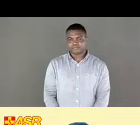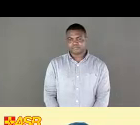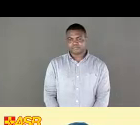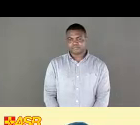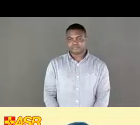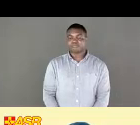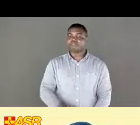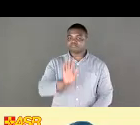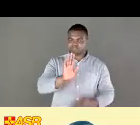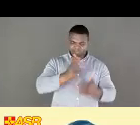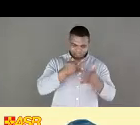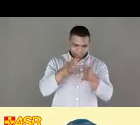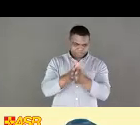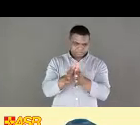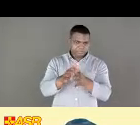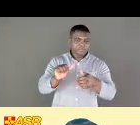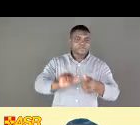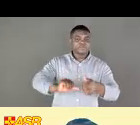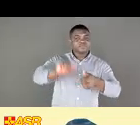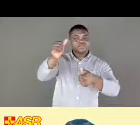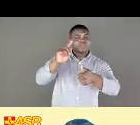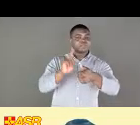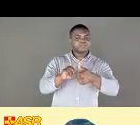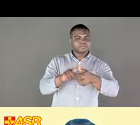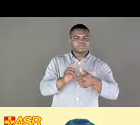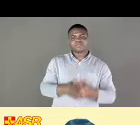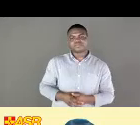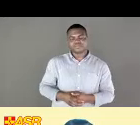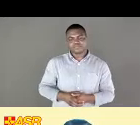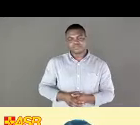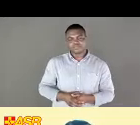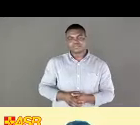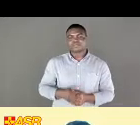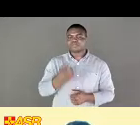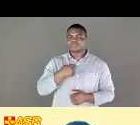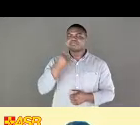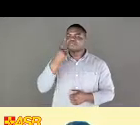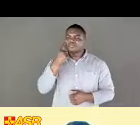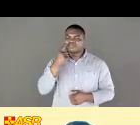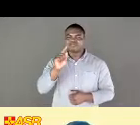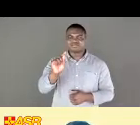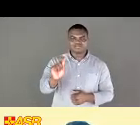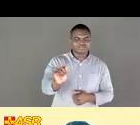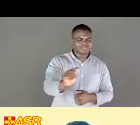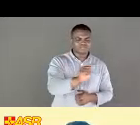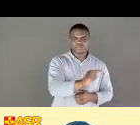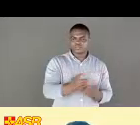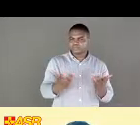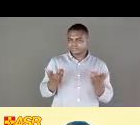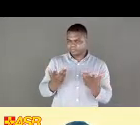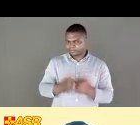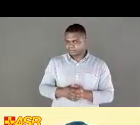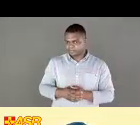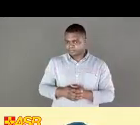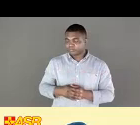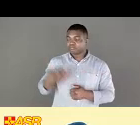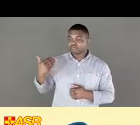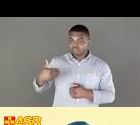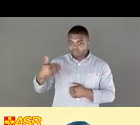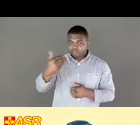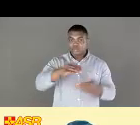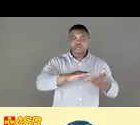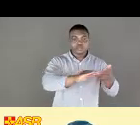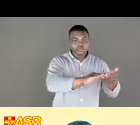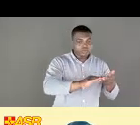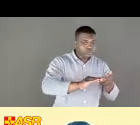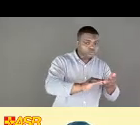is that oftentimes, organizations in this case humanitarian agencies tend to assume that OPDs